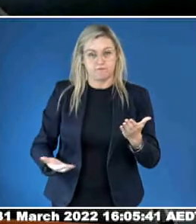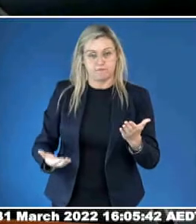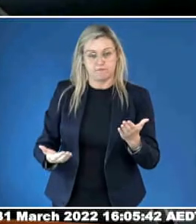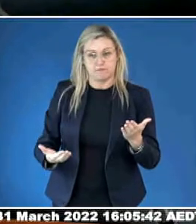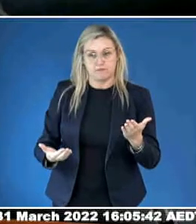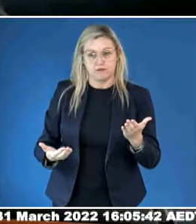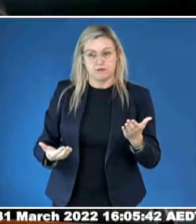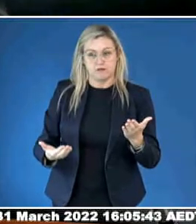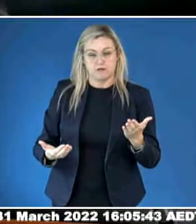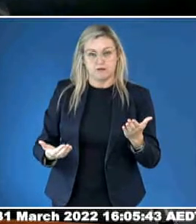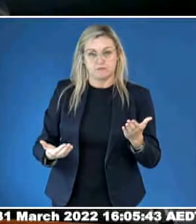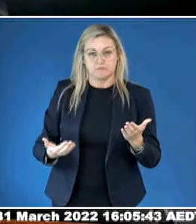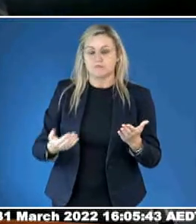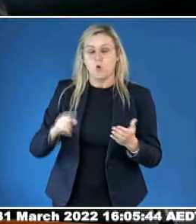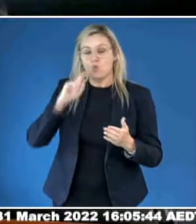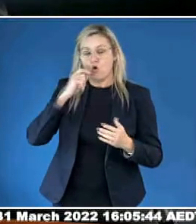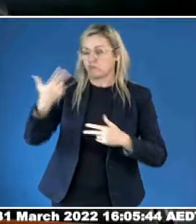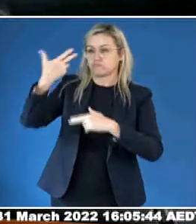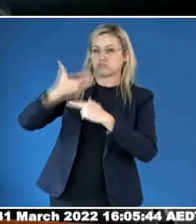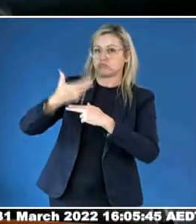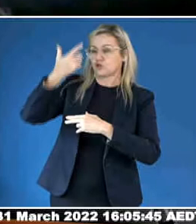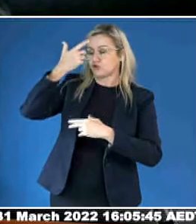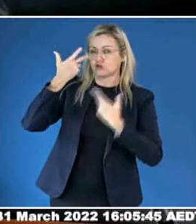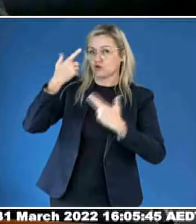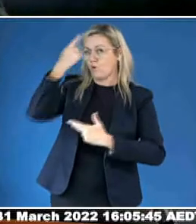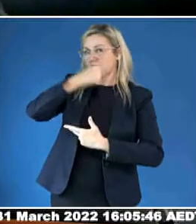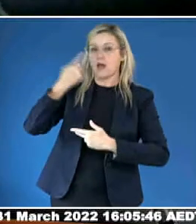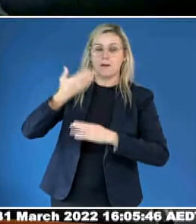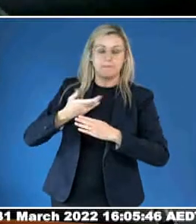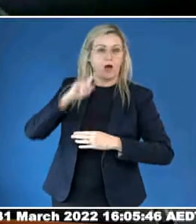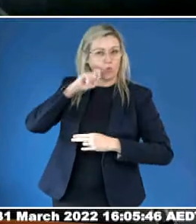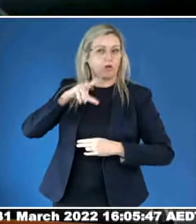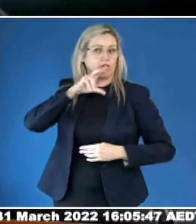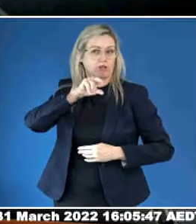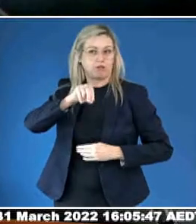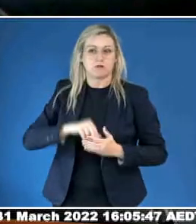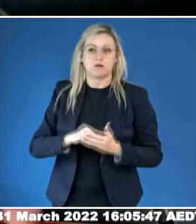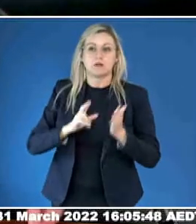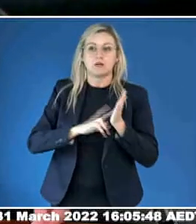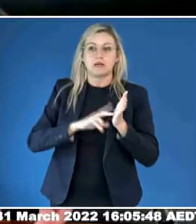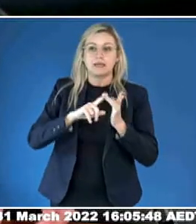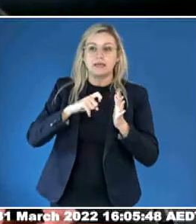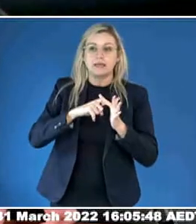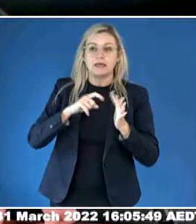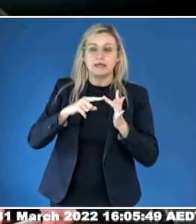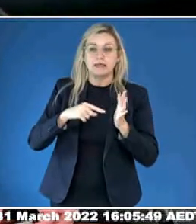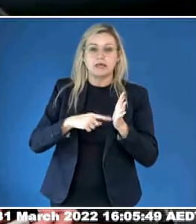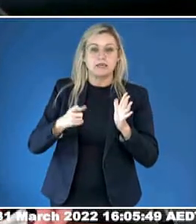Nikita on the screen, but you will hear from her. So, Nikita, when you are ready. There is no rush.